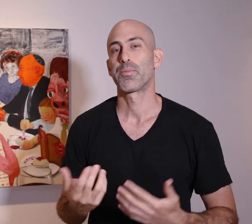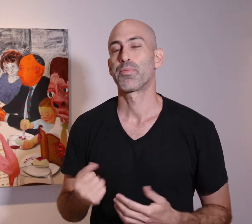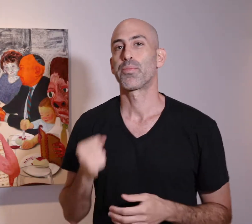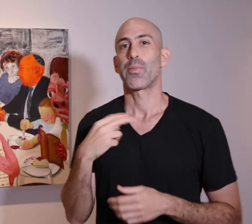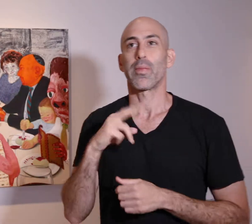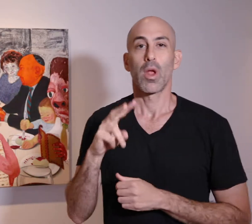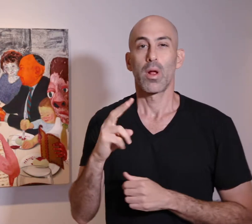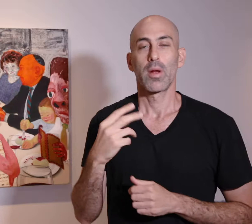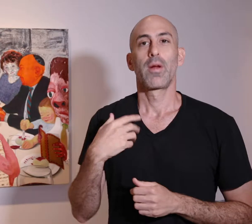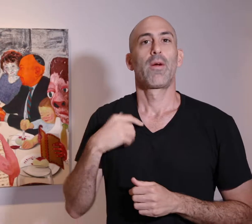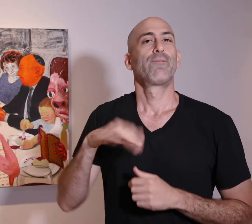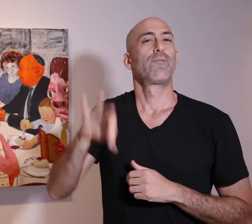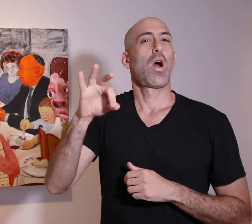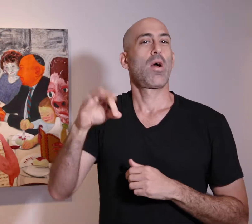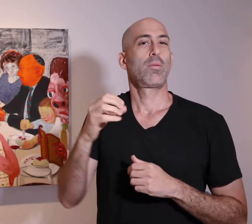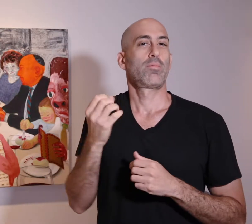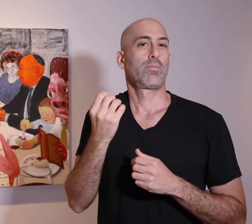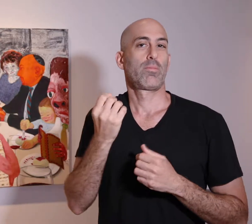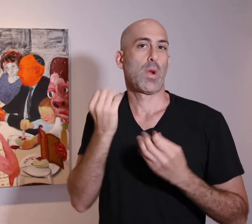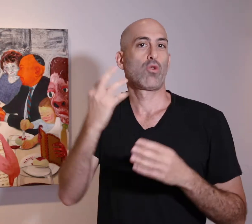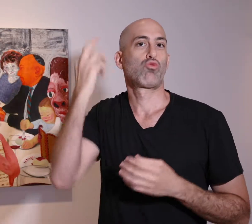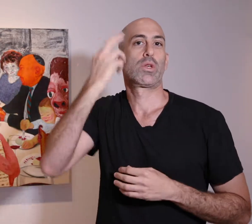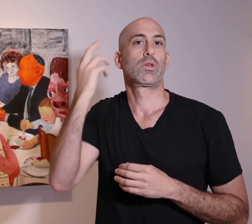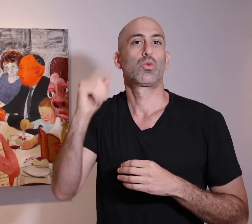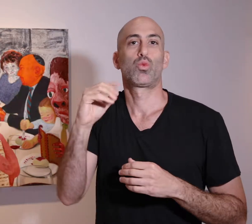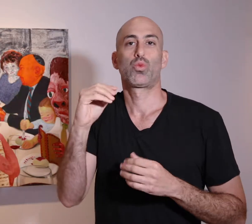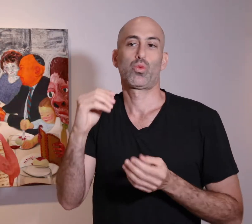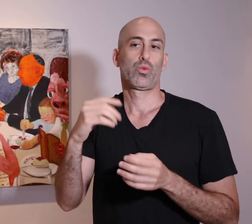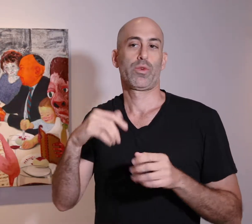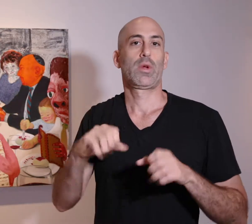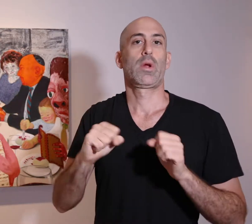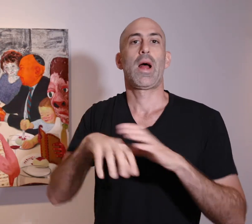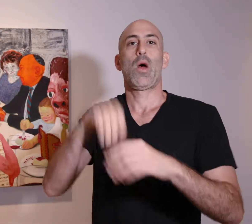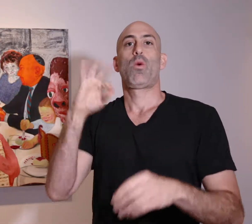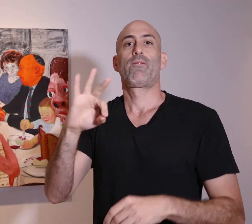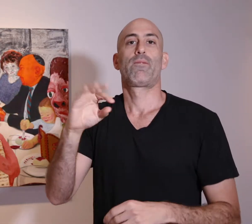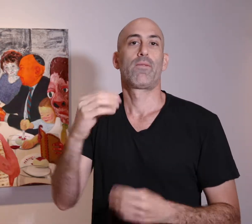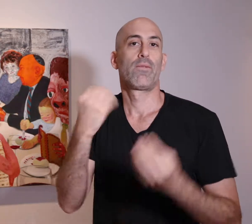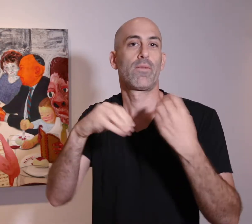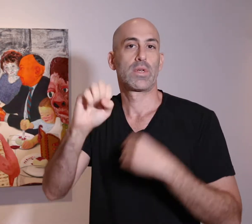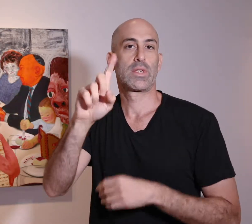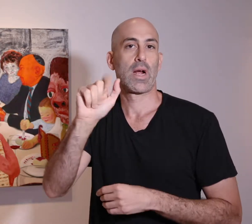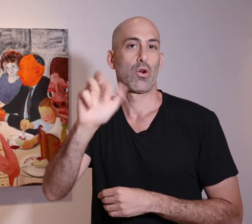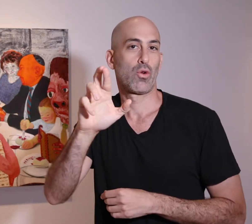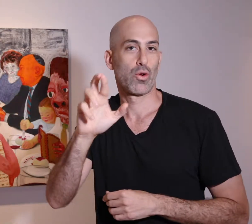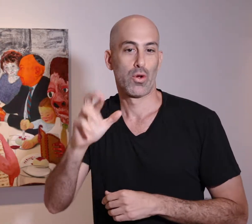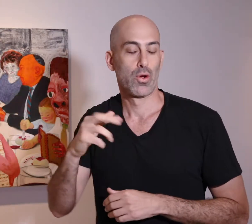Later, I found all kinds of reasons to get out of Seder,